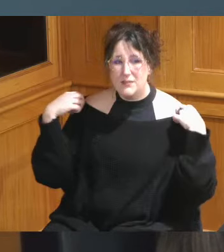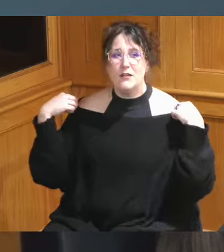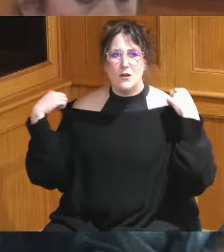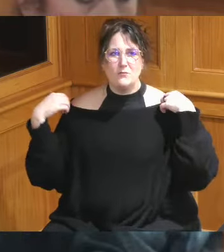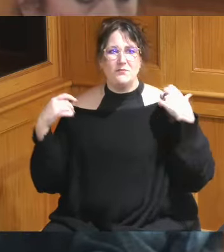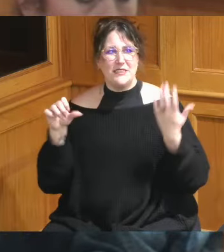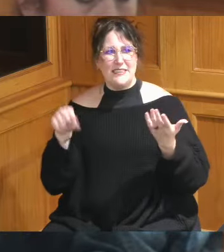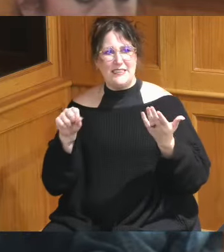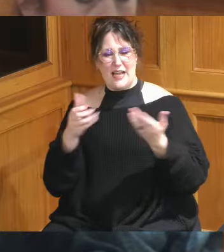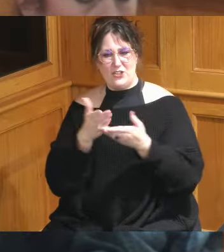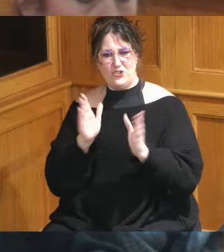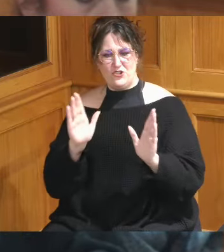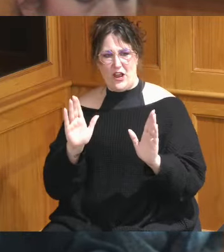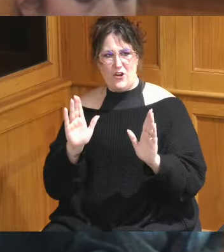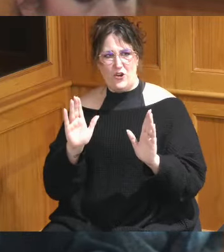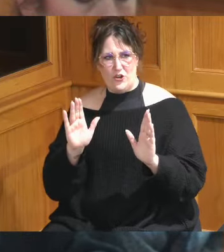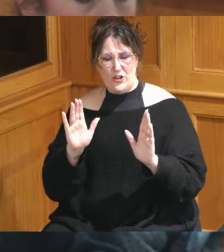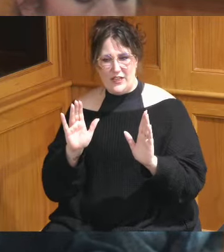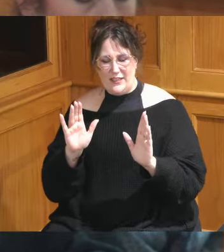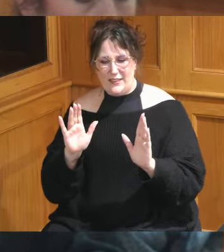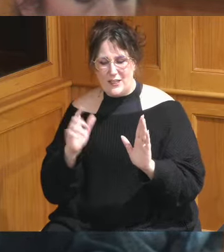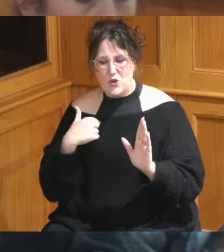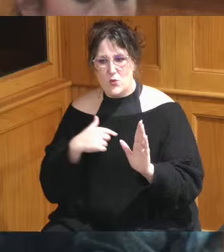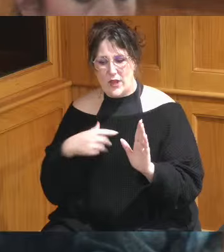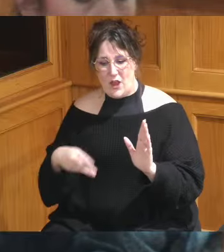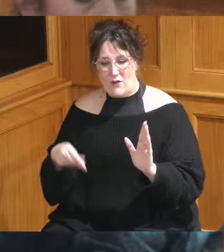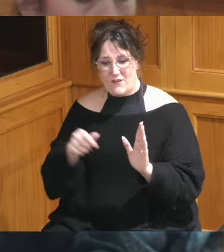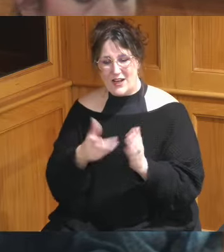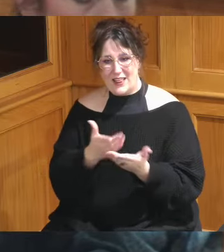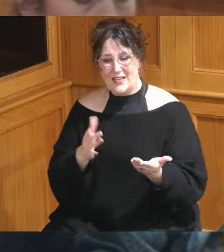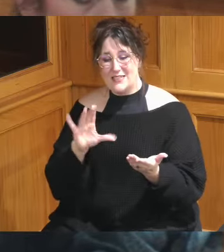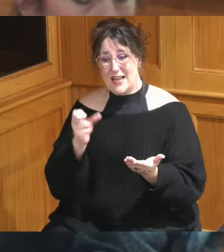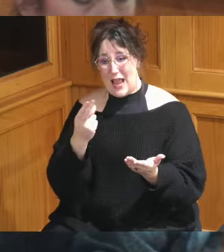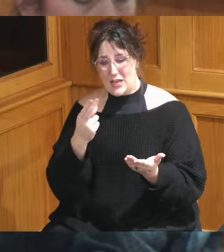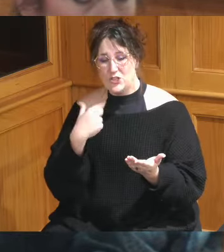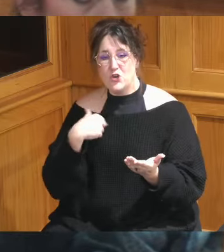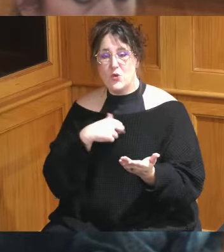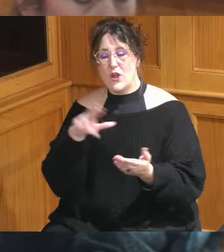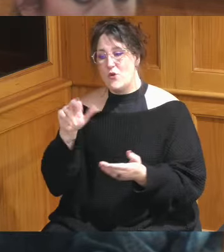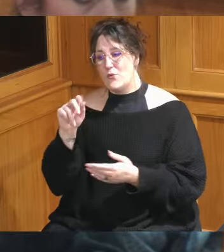it varies by expense but generally we're we're funding things with cash we are a ratepayer funded